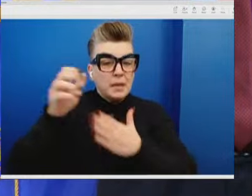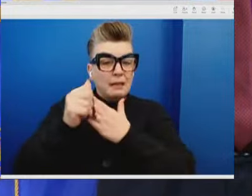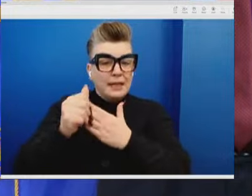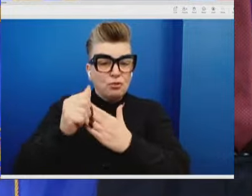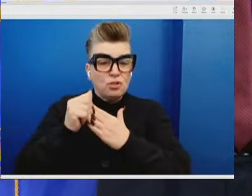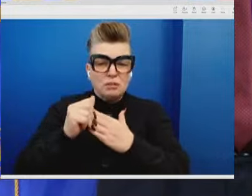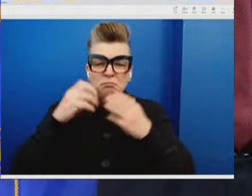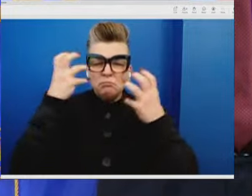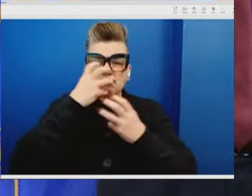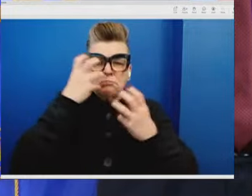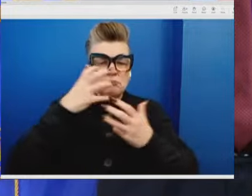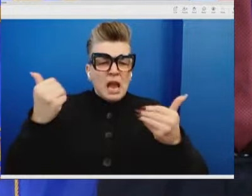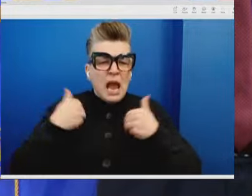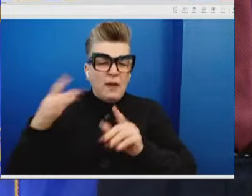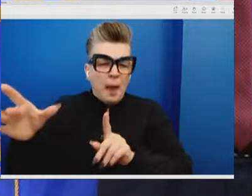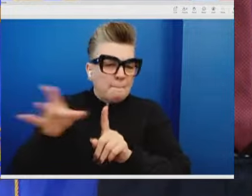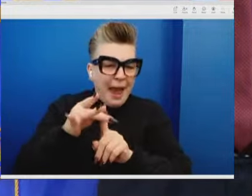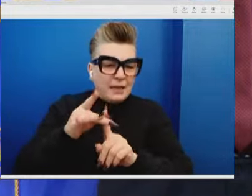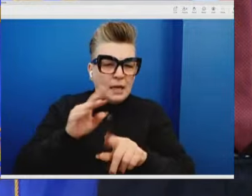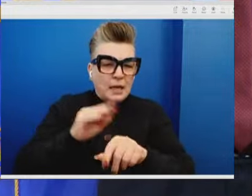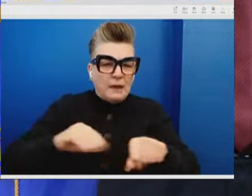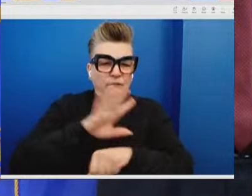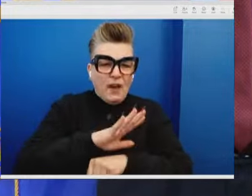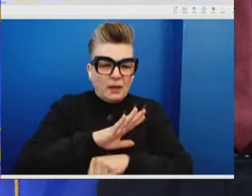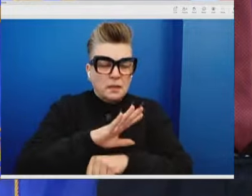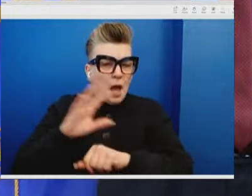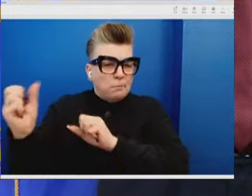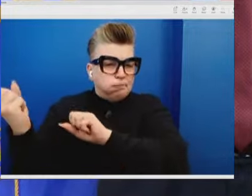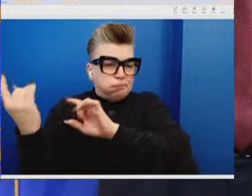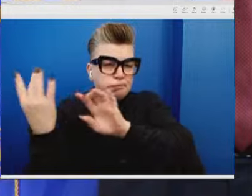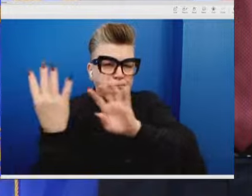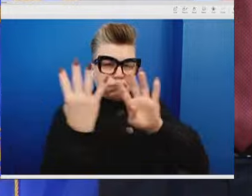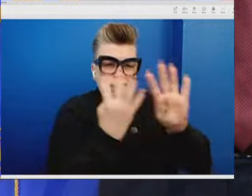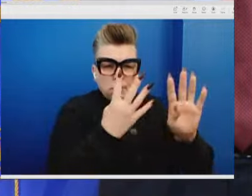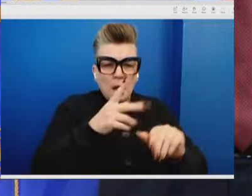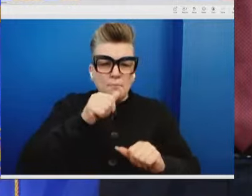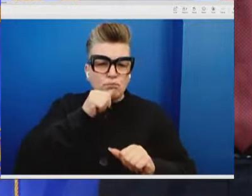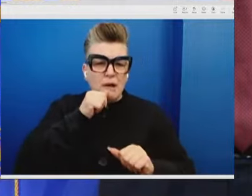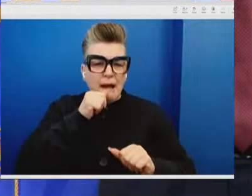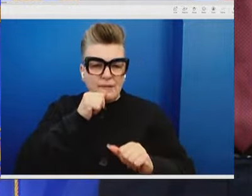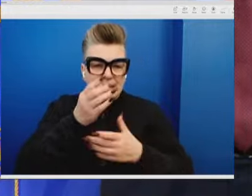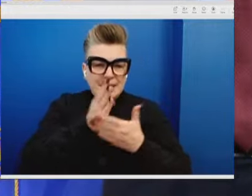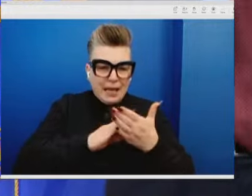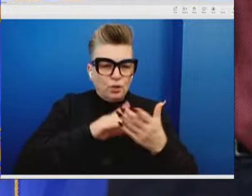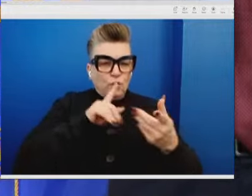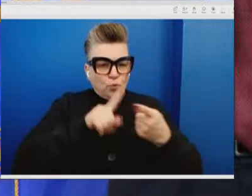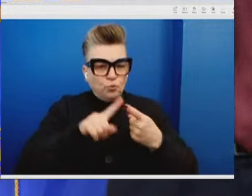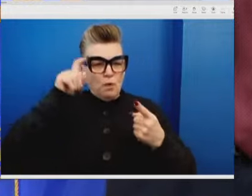successful in the private sector into government. It's definitely helped Health and Human Services